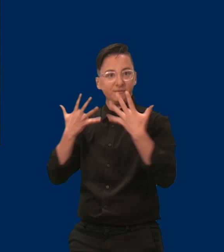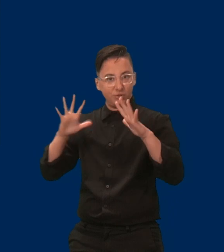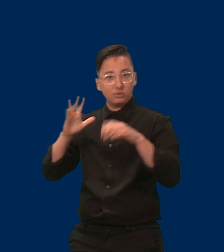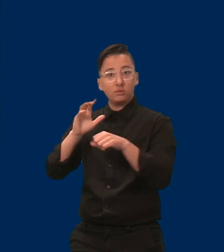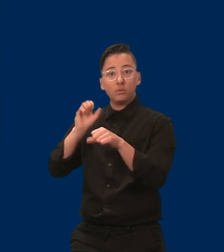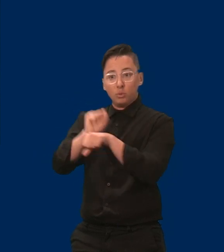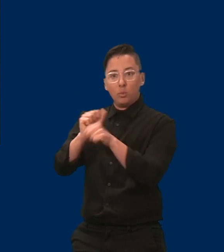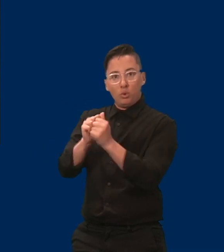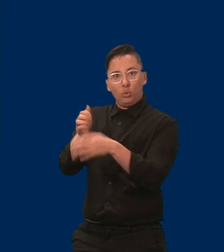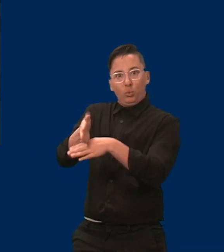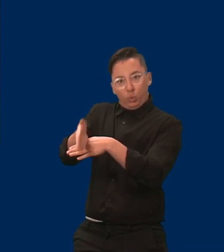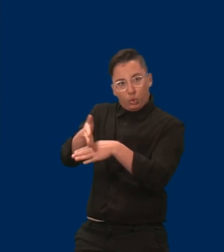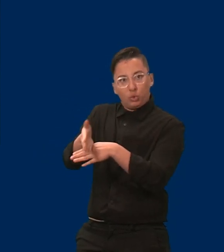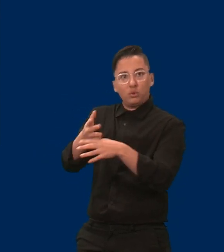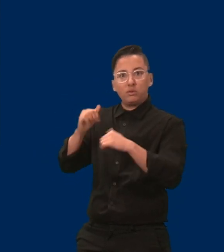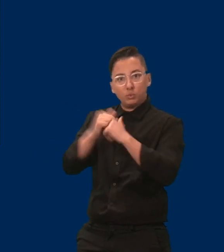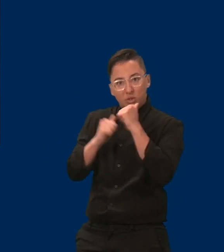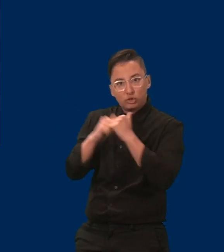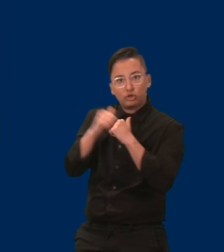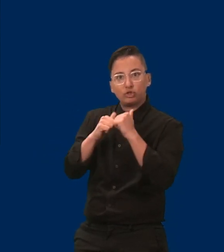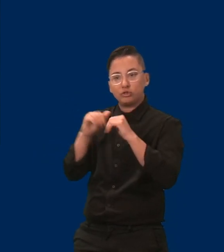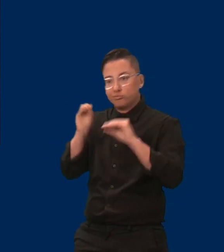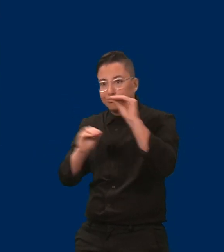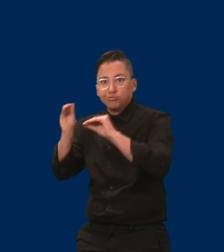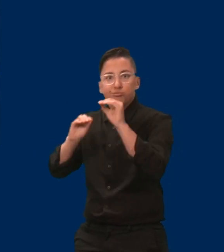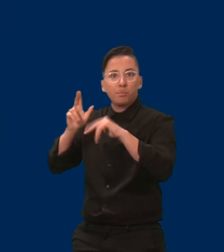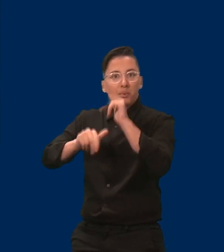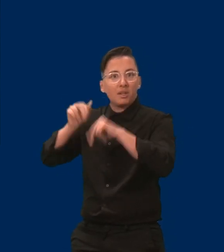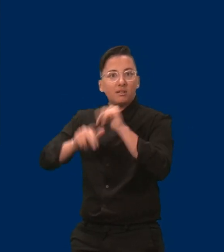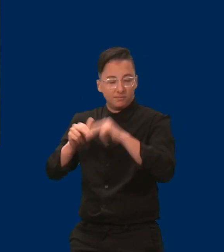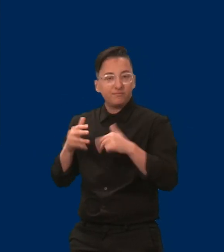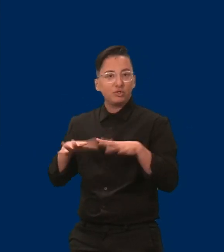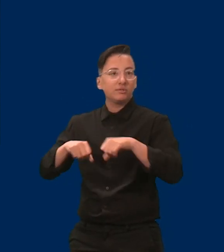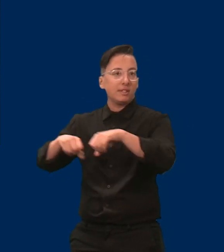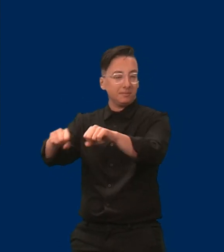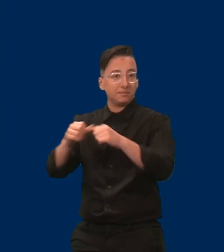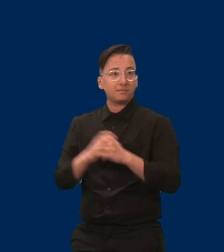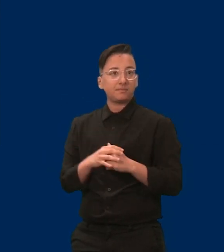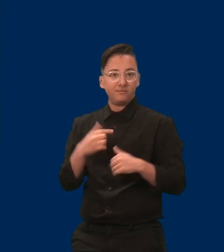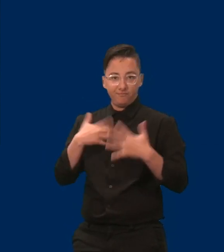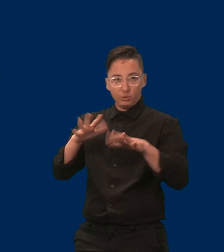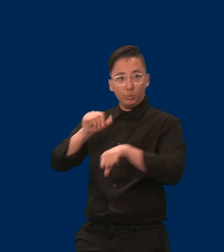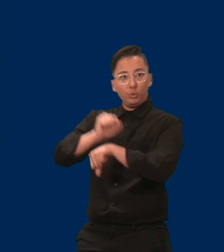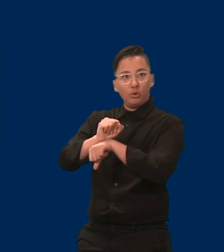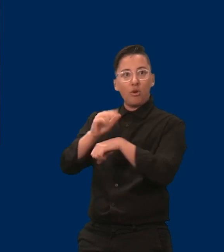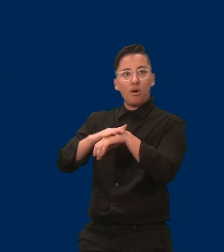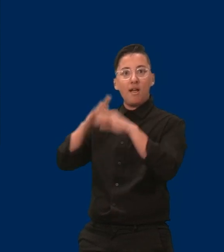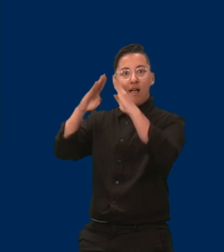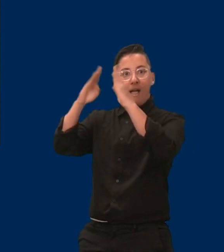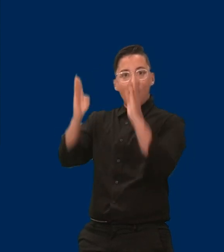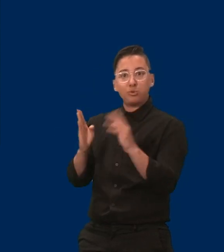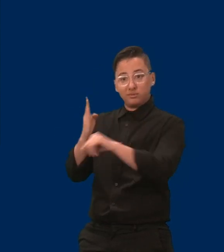I have worked on a house remodeling project.